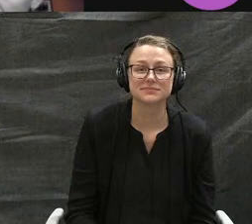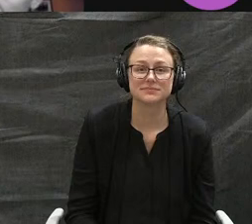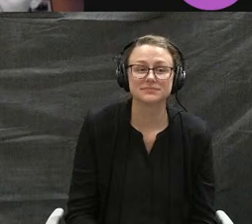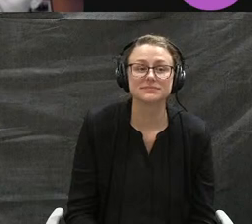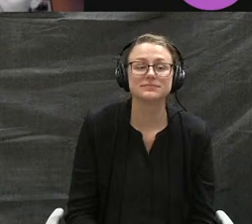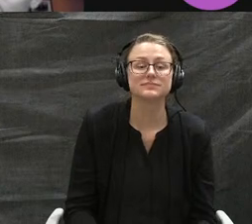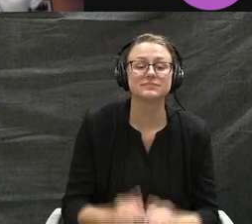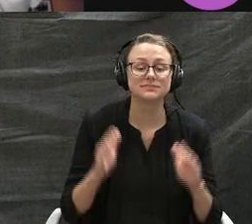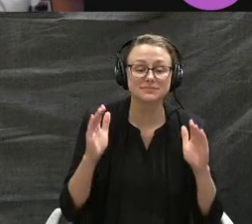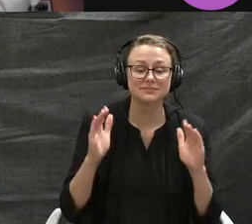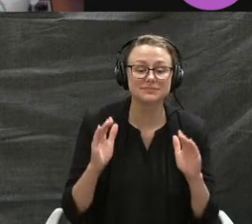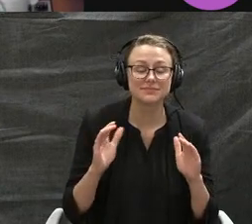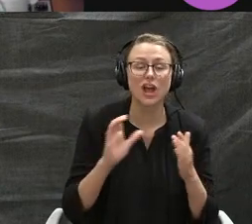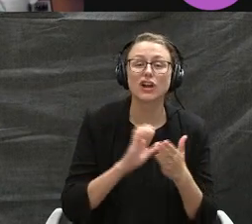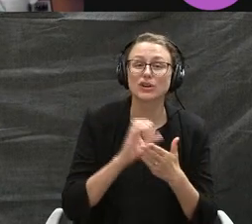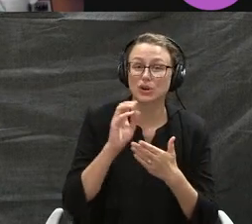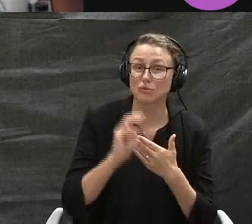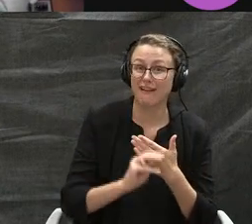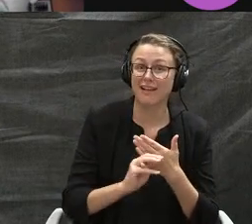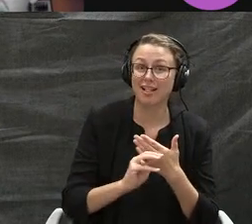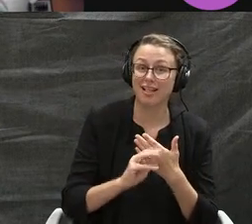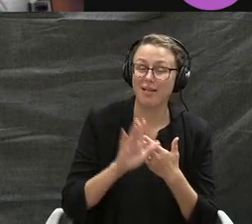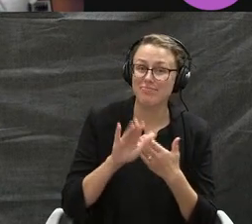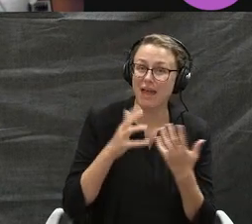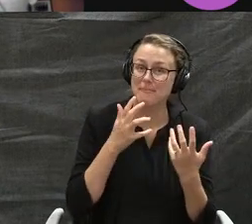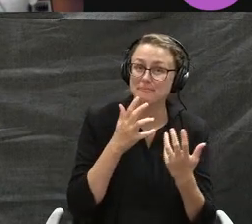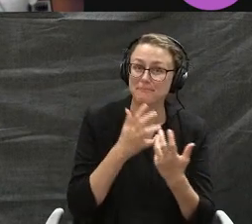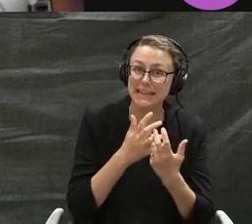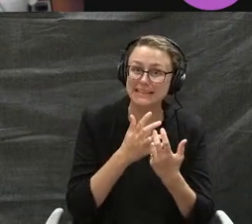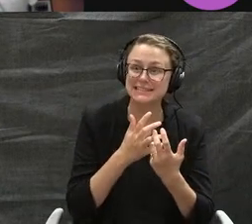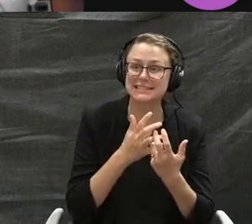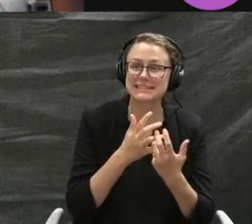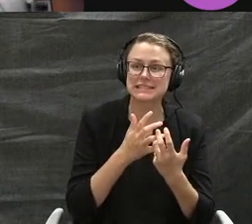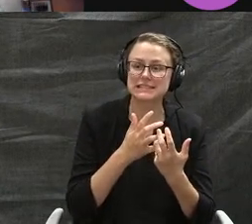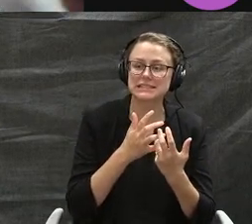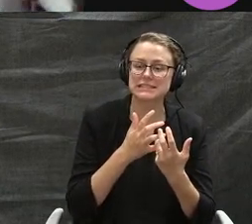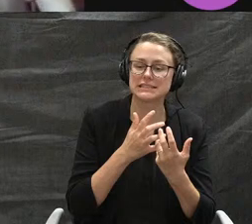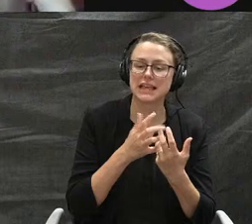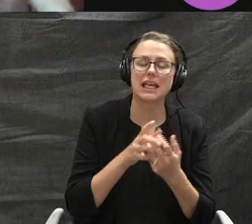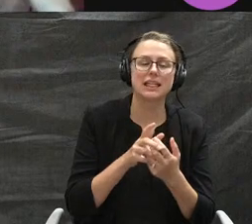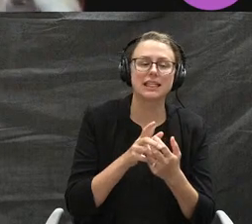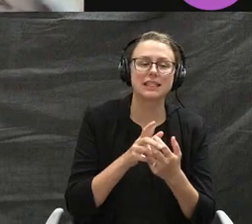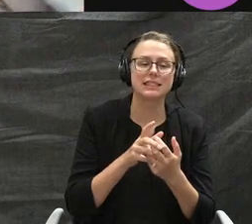Curriculum that demonstrably meets meeting the needs of tomorrow's workforce.